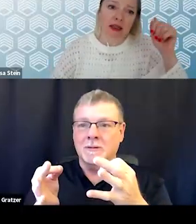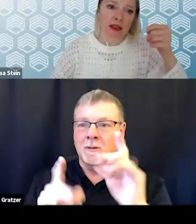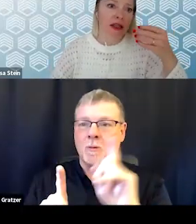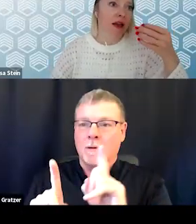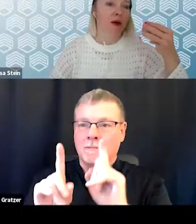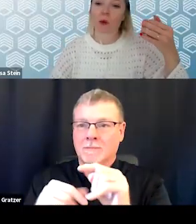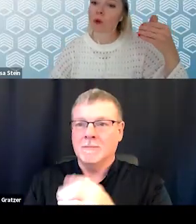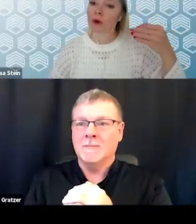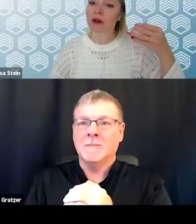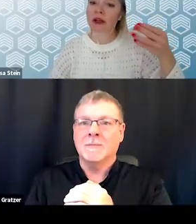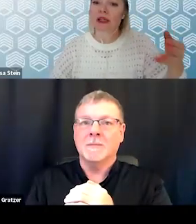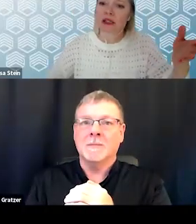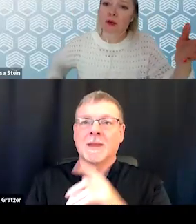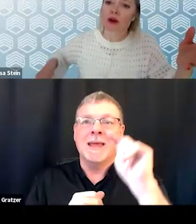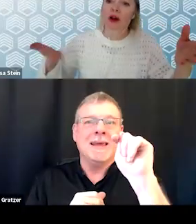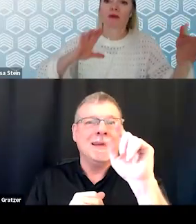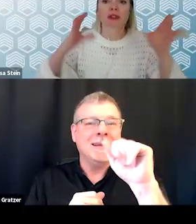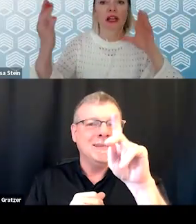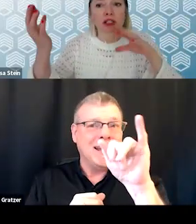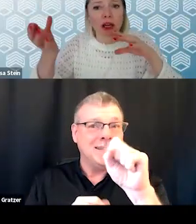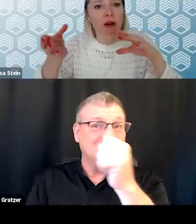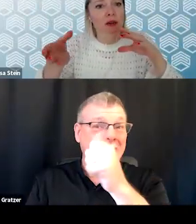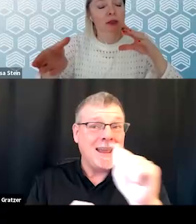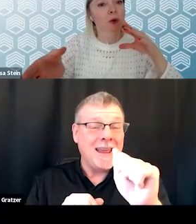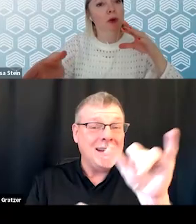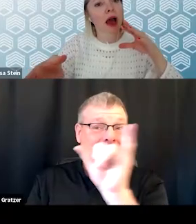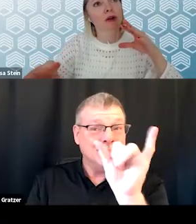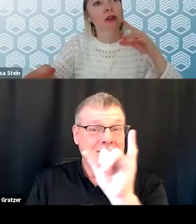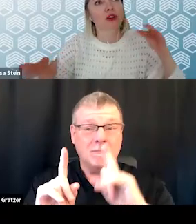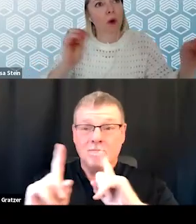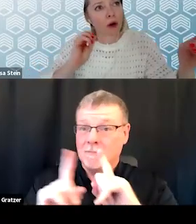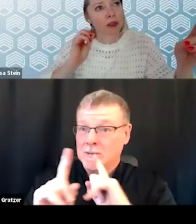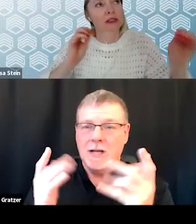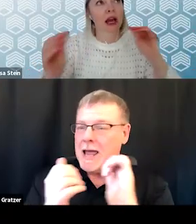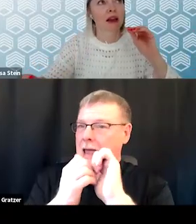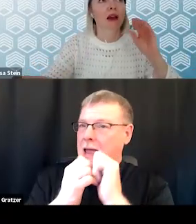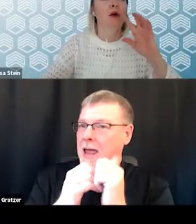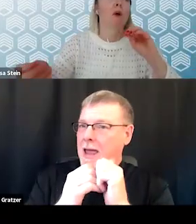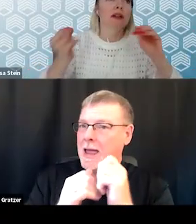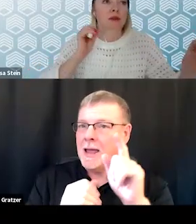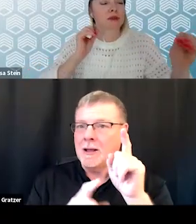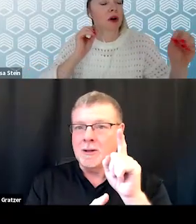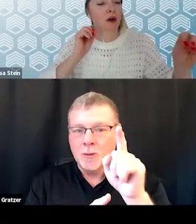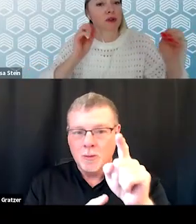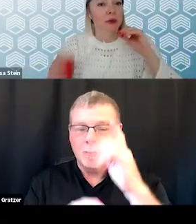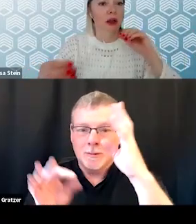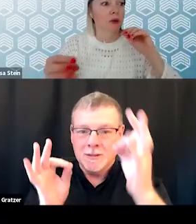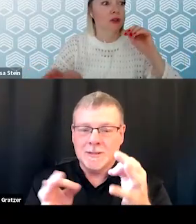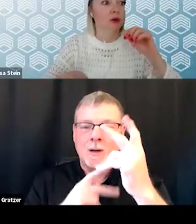Tandis, was there any similar conversation? How did you all decide what types of calls would go